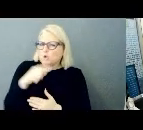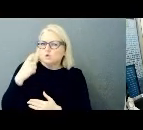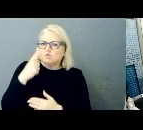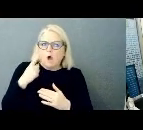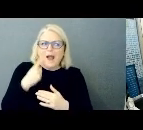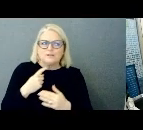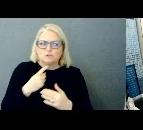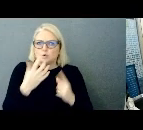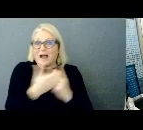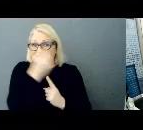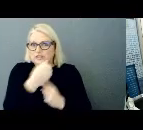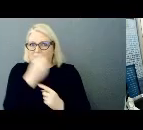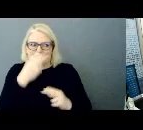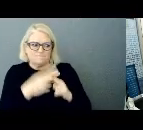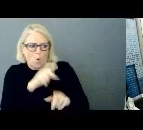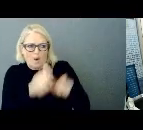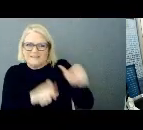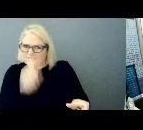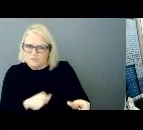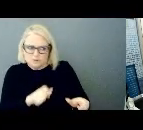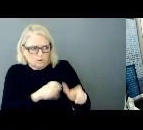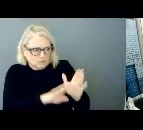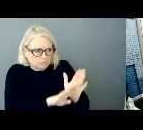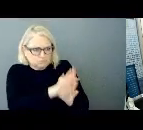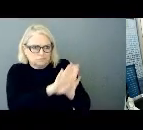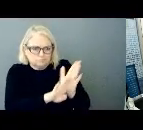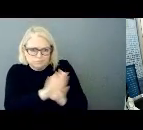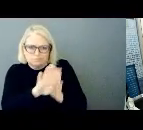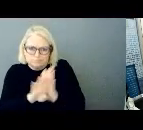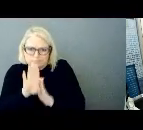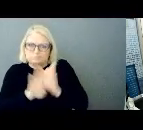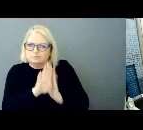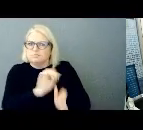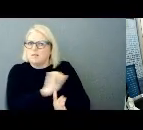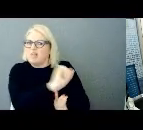And what are the practices that support those outcomes?